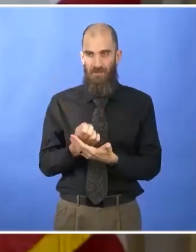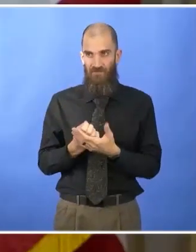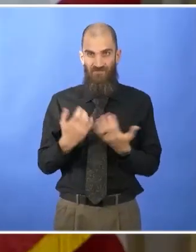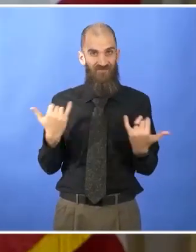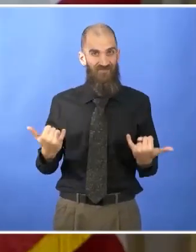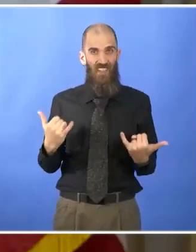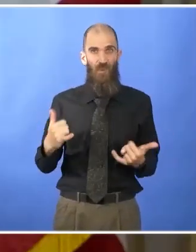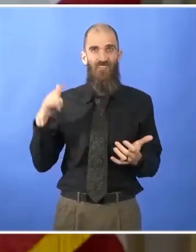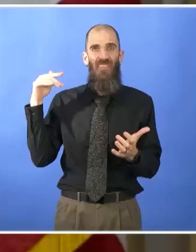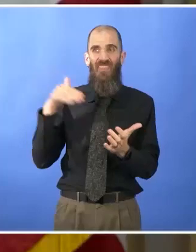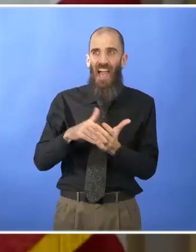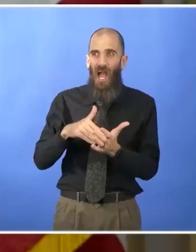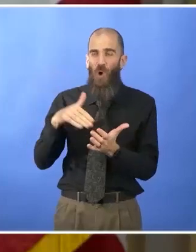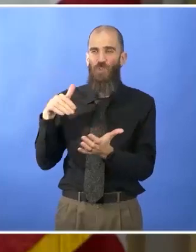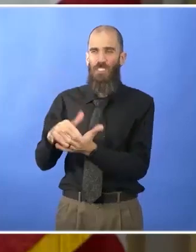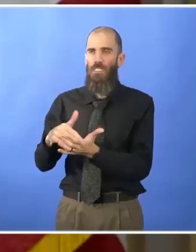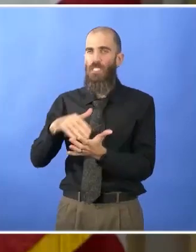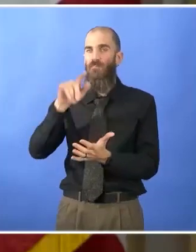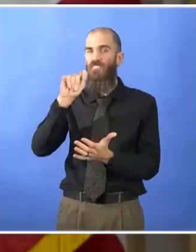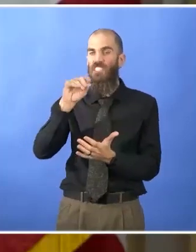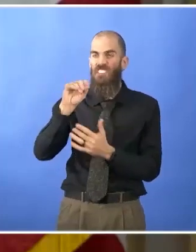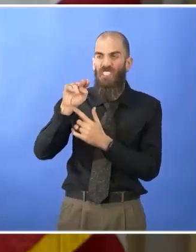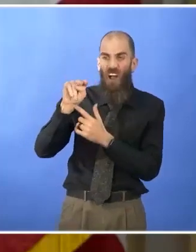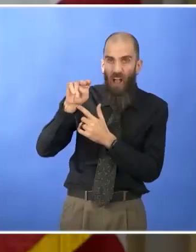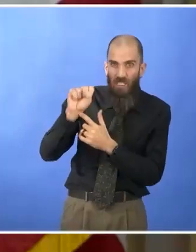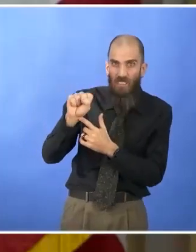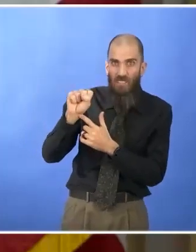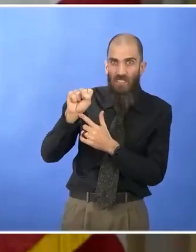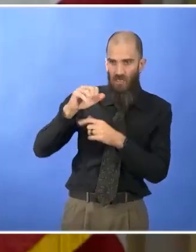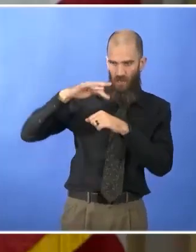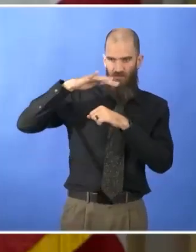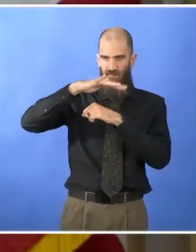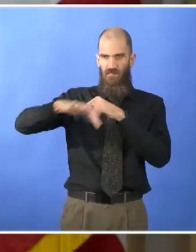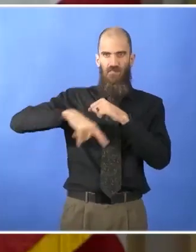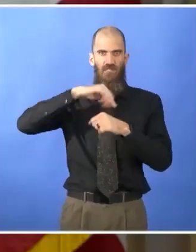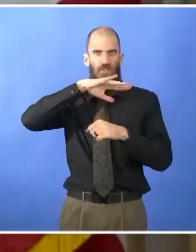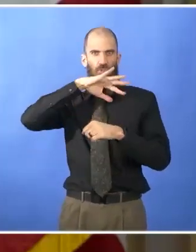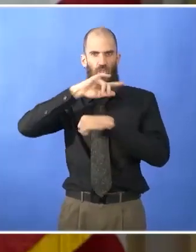THE AIR ABOVE, AND IT IS GOING TO GROW. WE NEED TO ADDRESS IT.